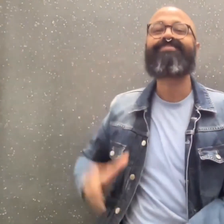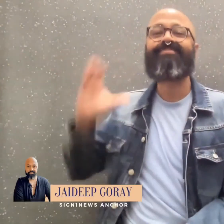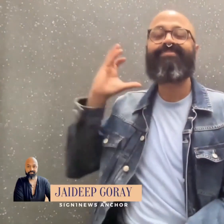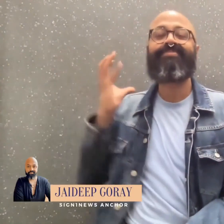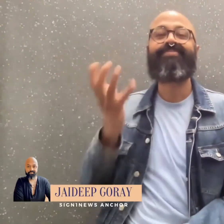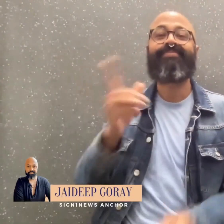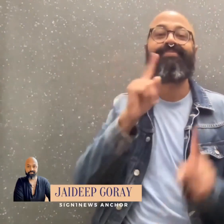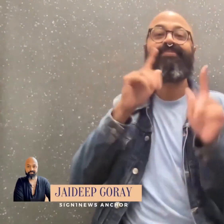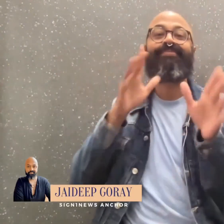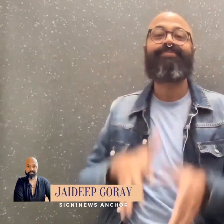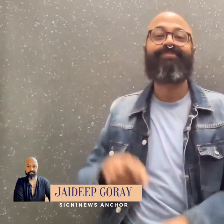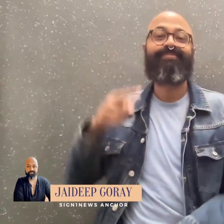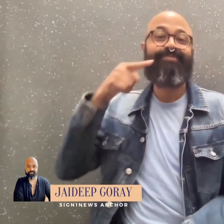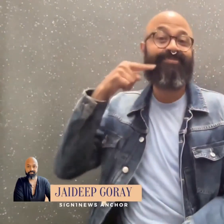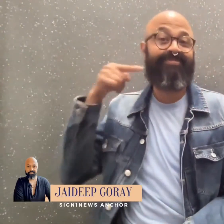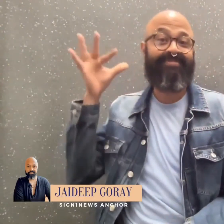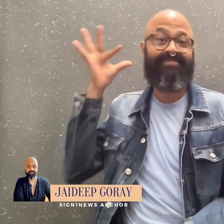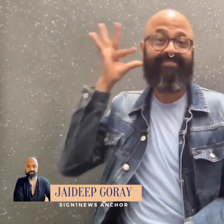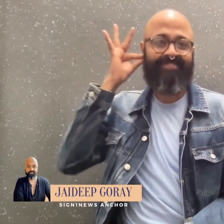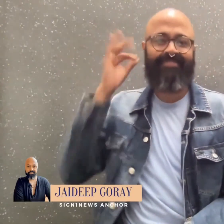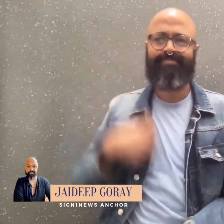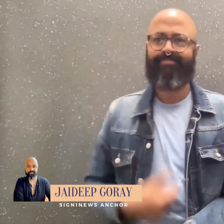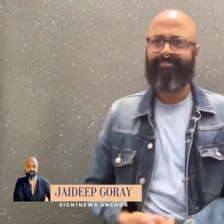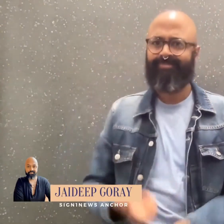I'm sign one News anchor, JD Gore.